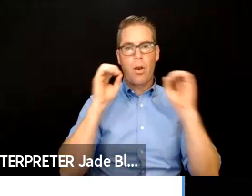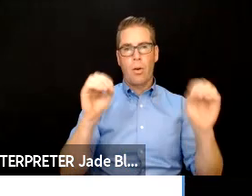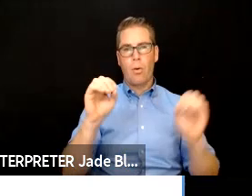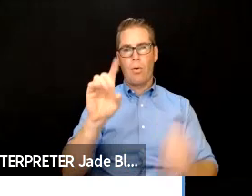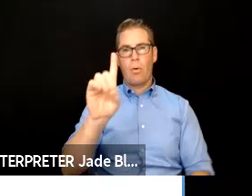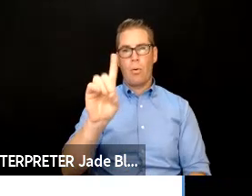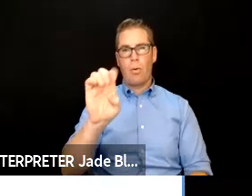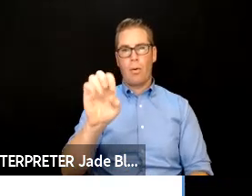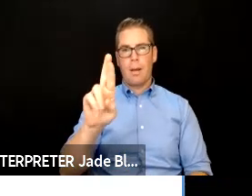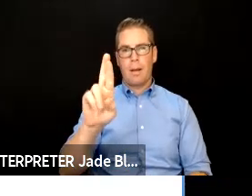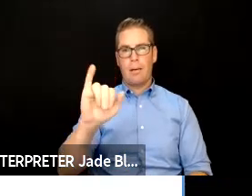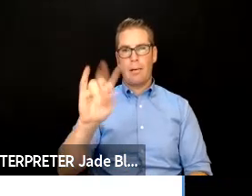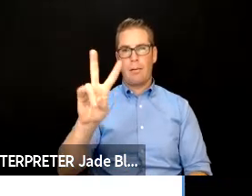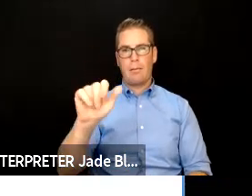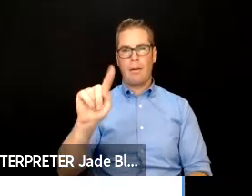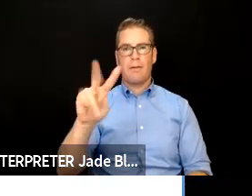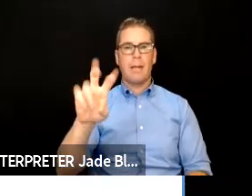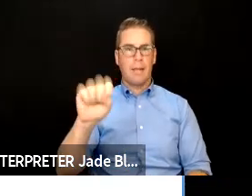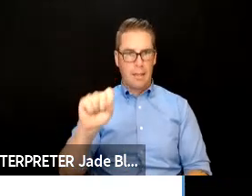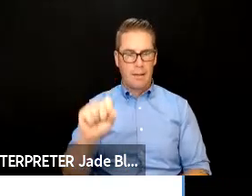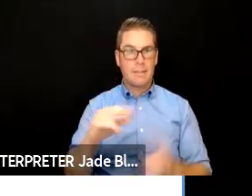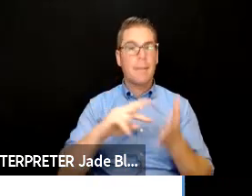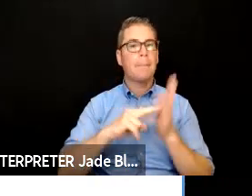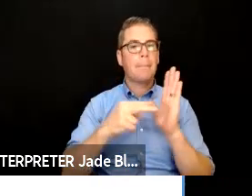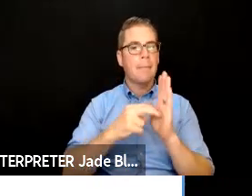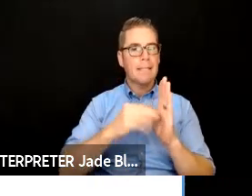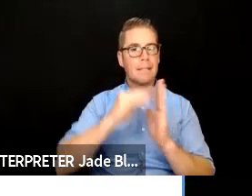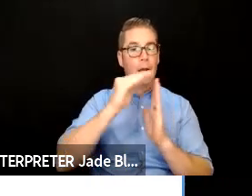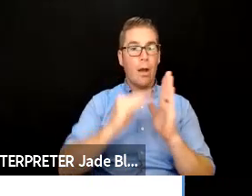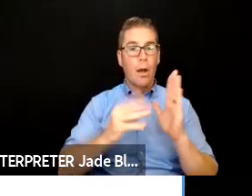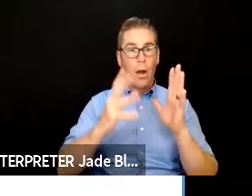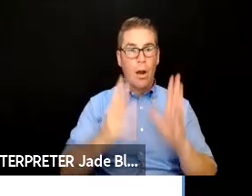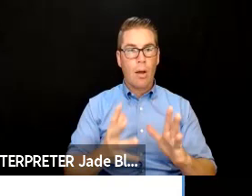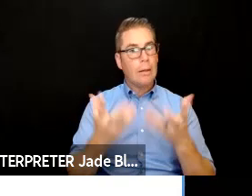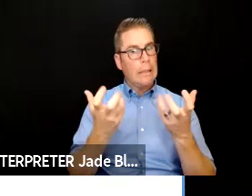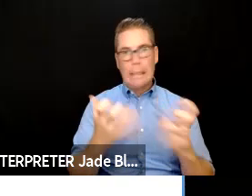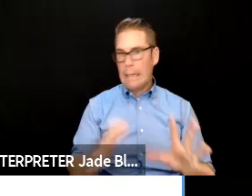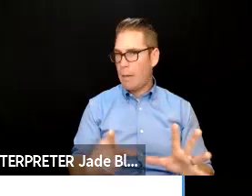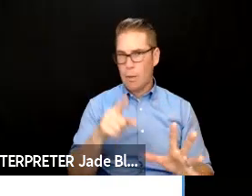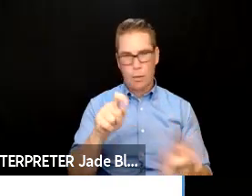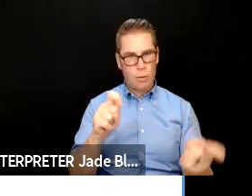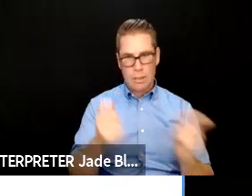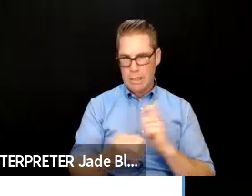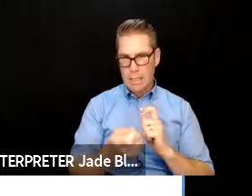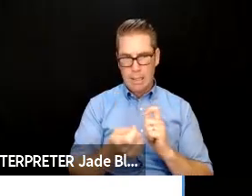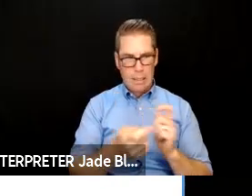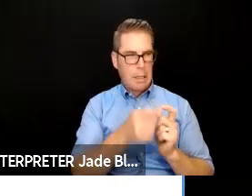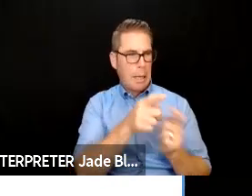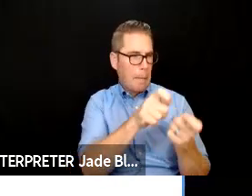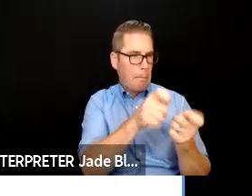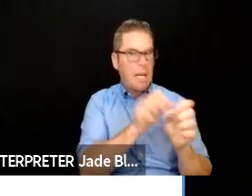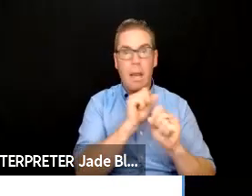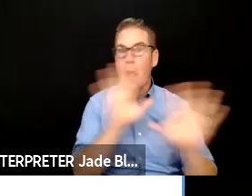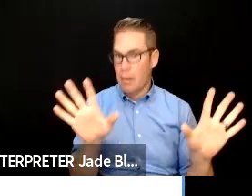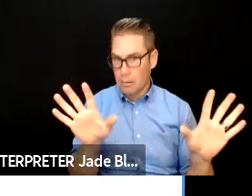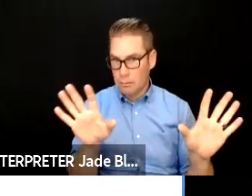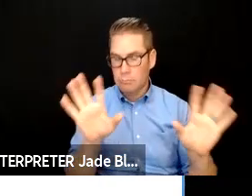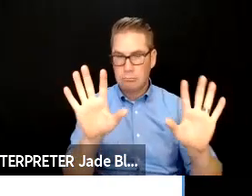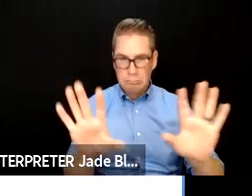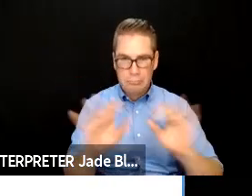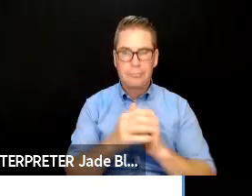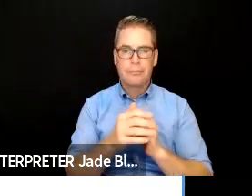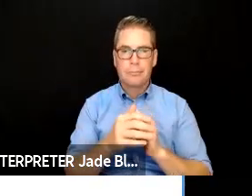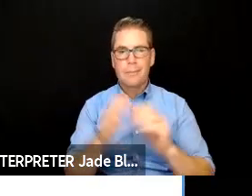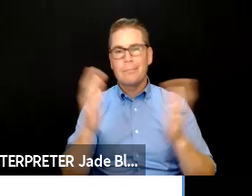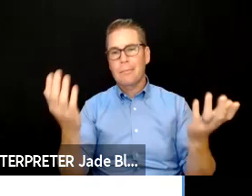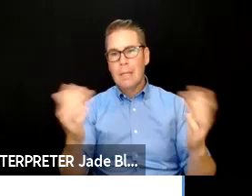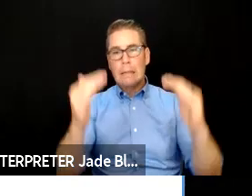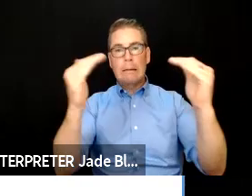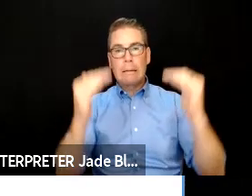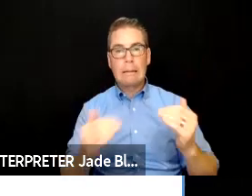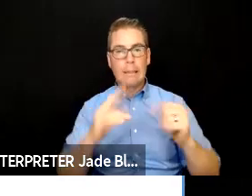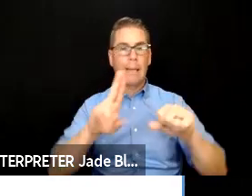Sally Potter: They want you to keep it exactly like it is. And then of course the non non commercial means that you can't sell it. Okay.